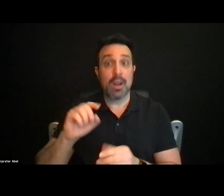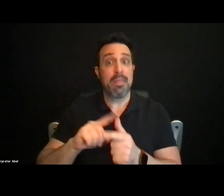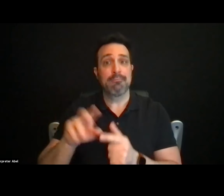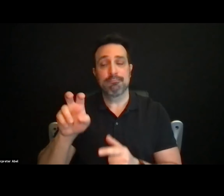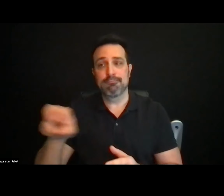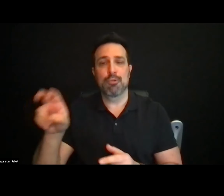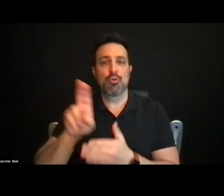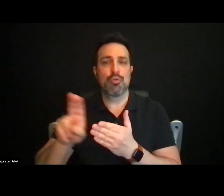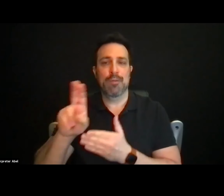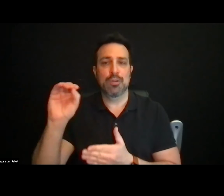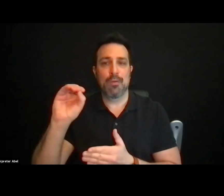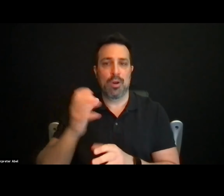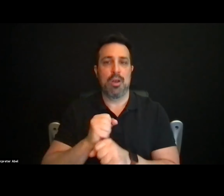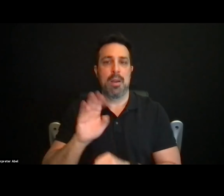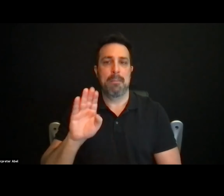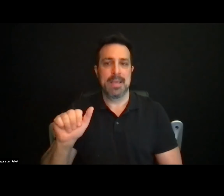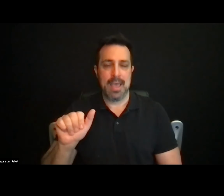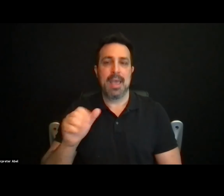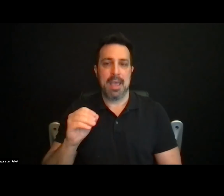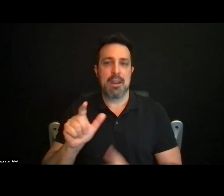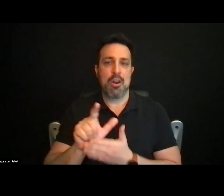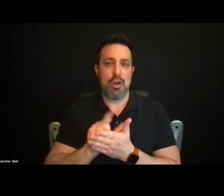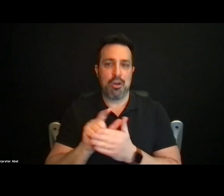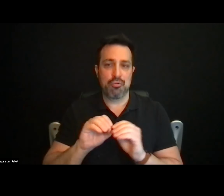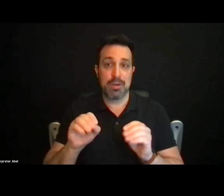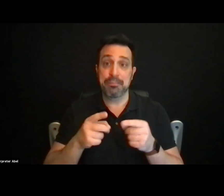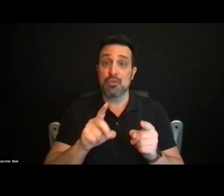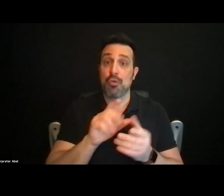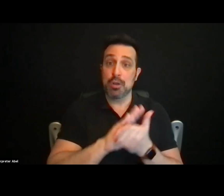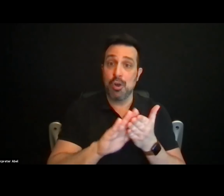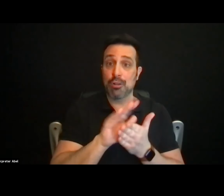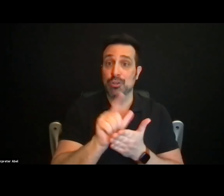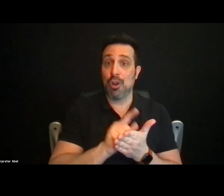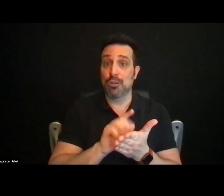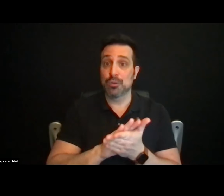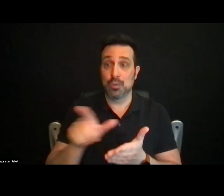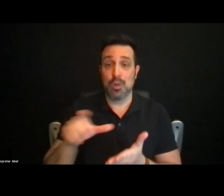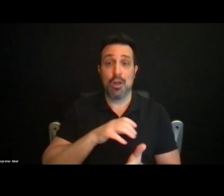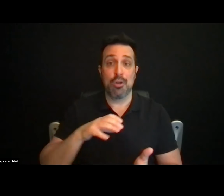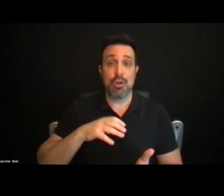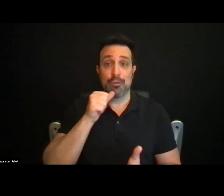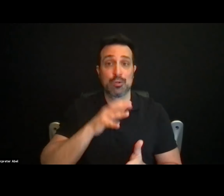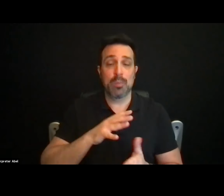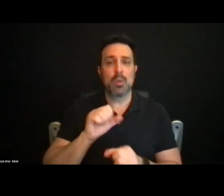Michigan town. She worked her way through college and then at